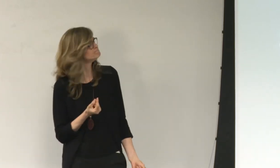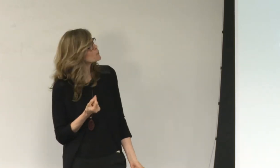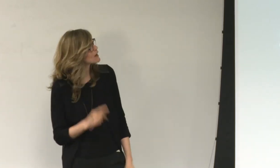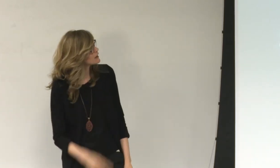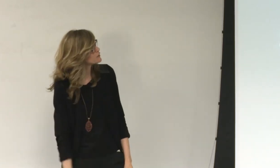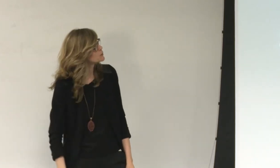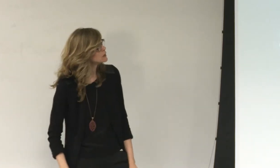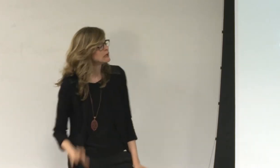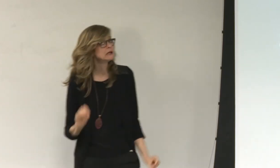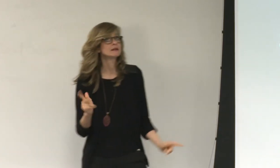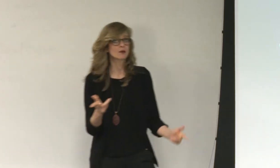WHAT WOULD I WANT TO DO?